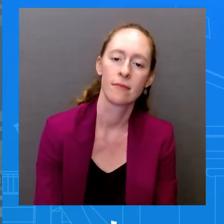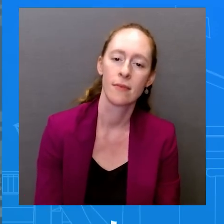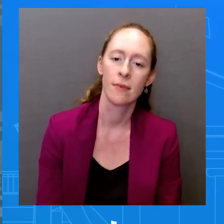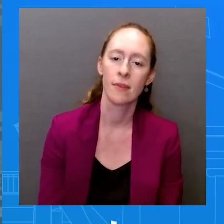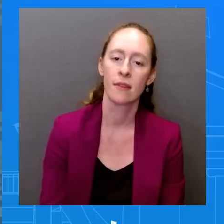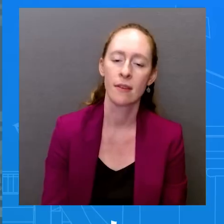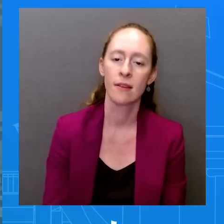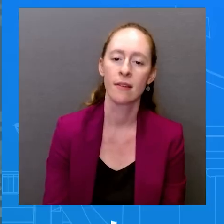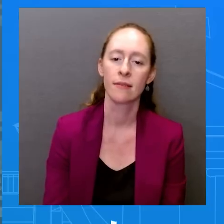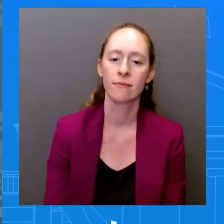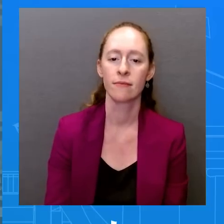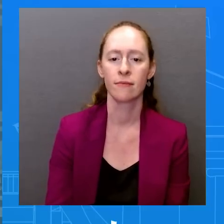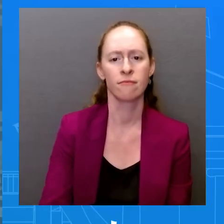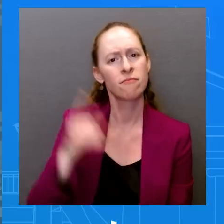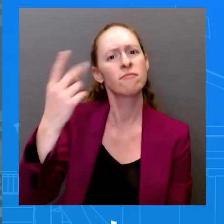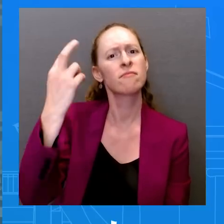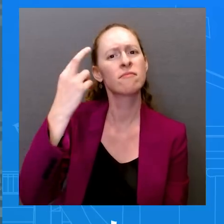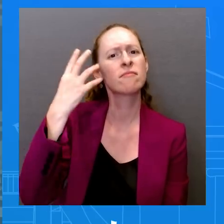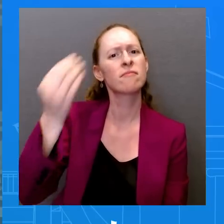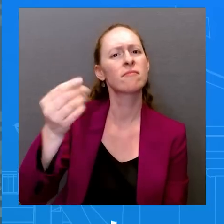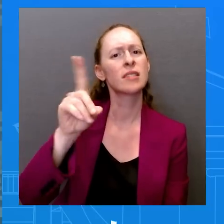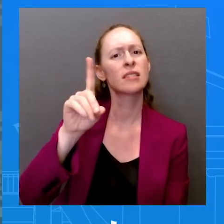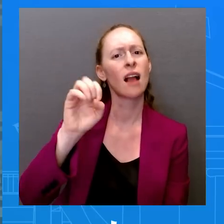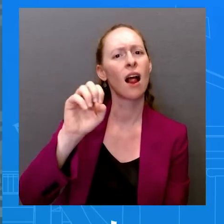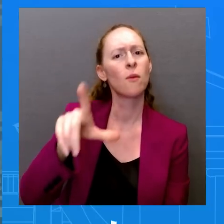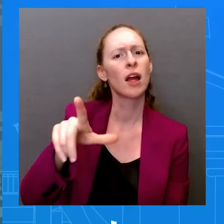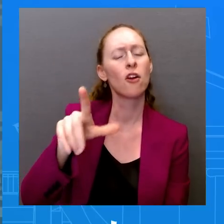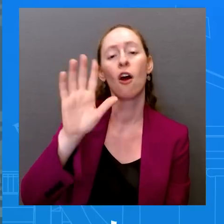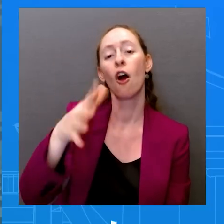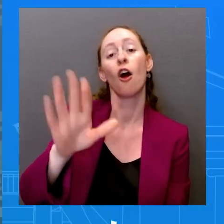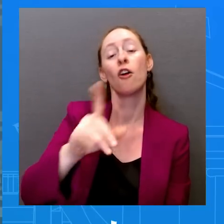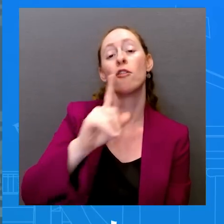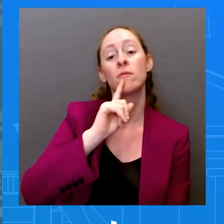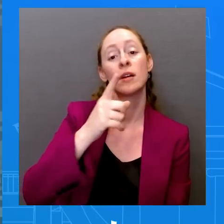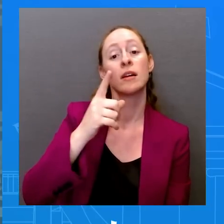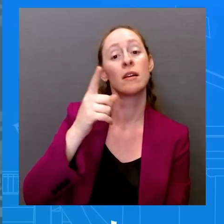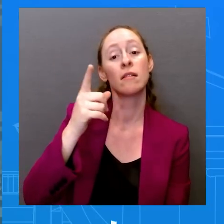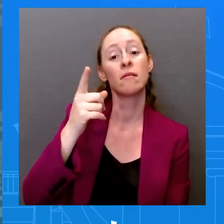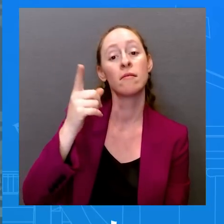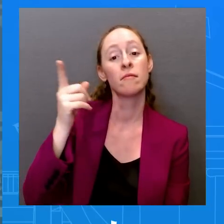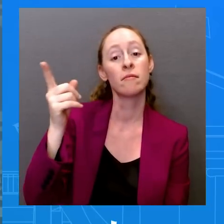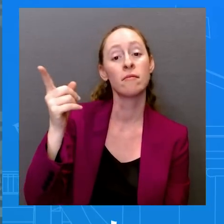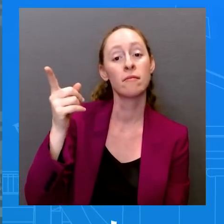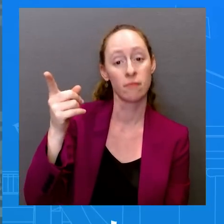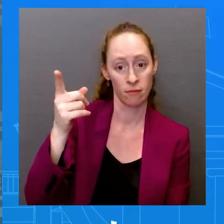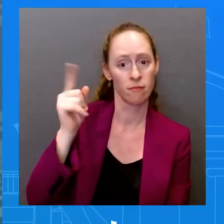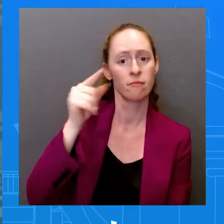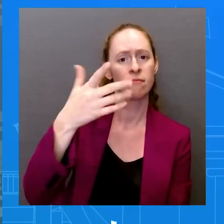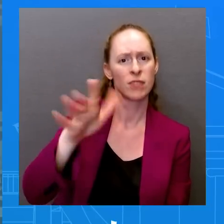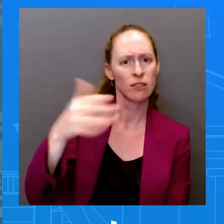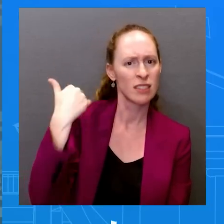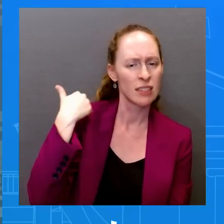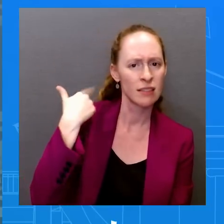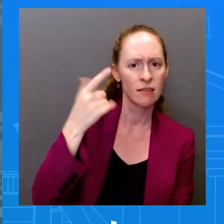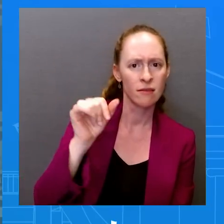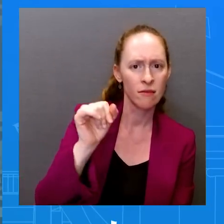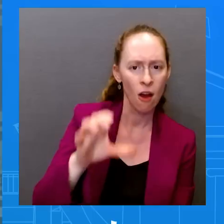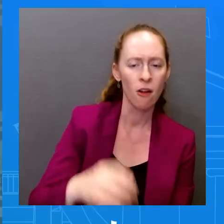that when he went to South Carolina in August and Rehoboth, he was going to go spend time with his family, which every President does.